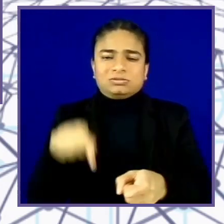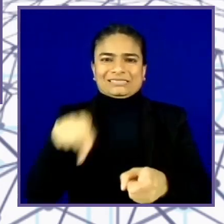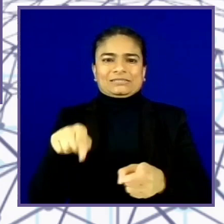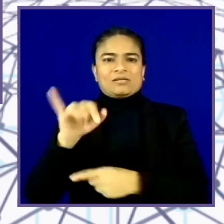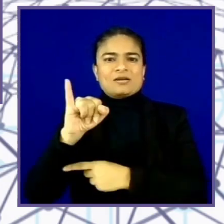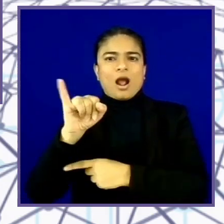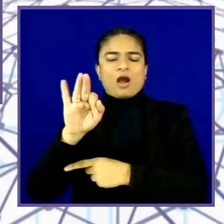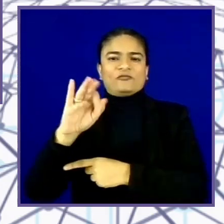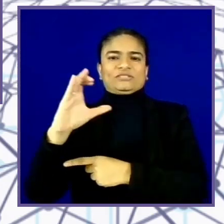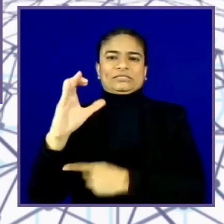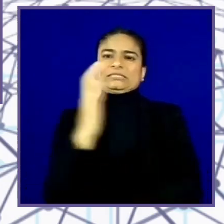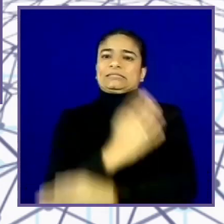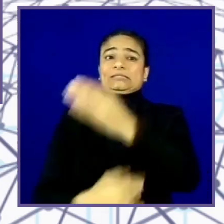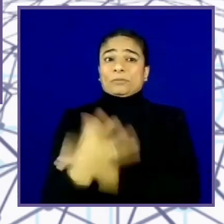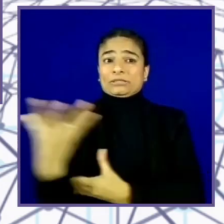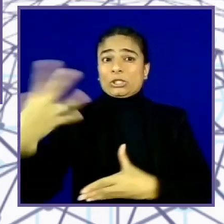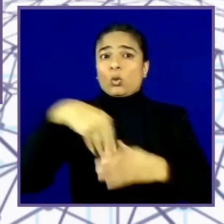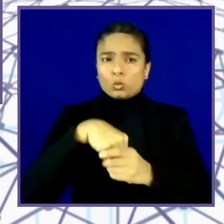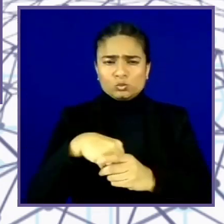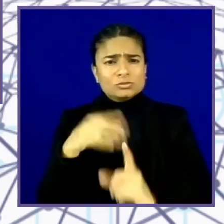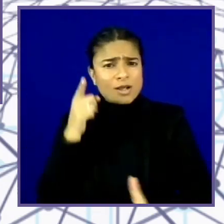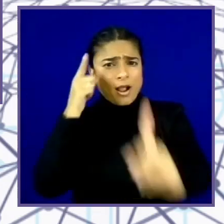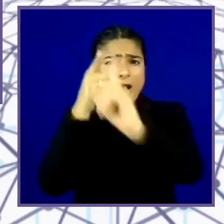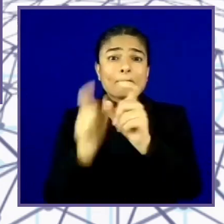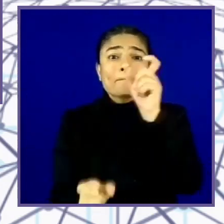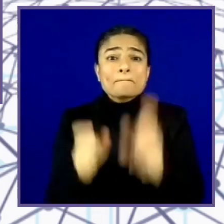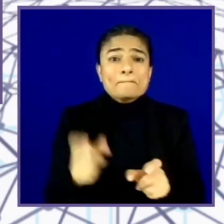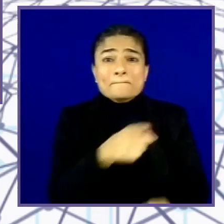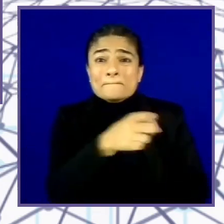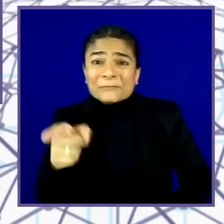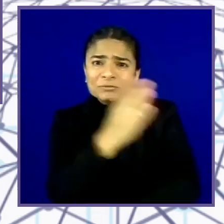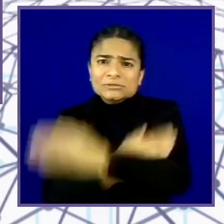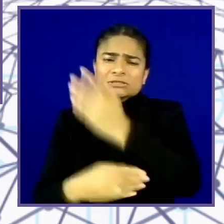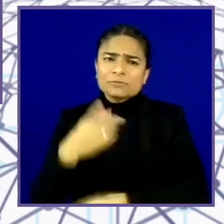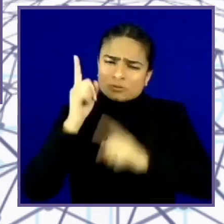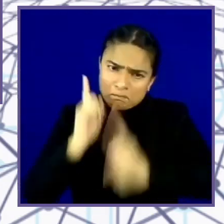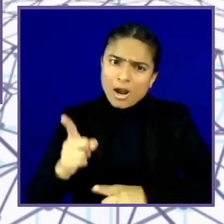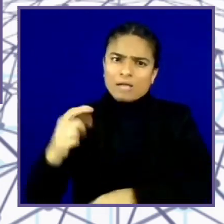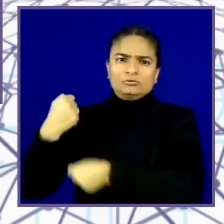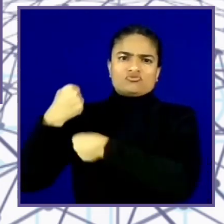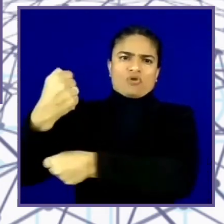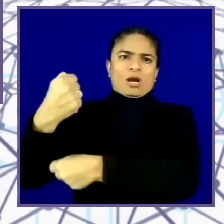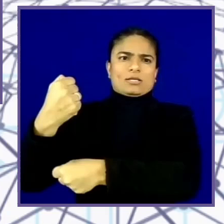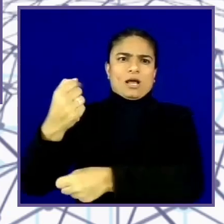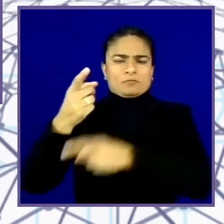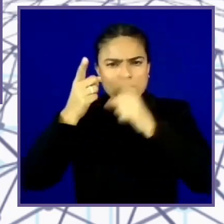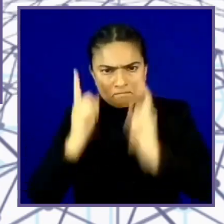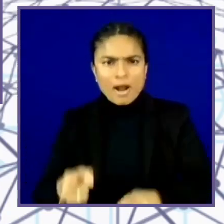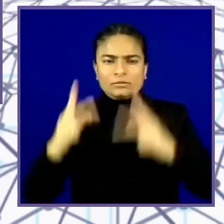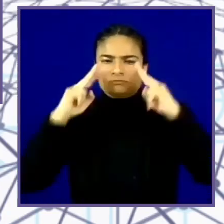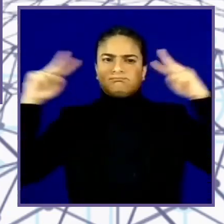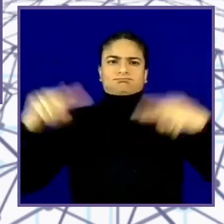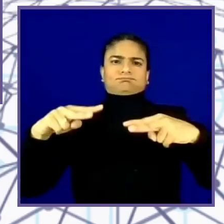vital voices change agents and leaders of our society at IFC we recognise that businesses,